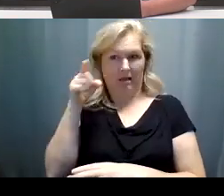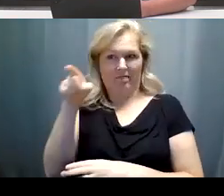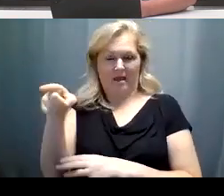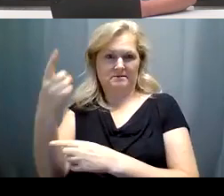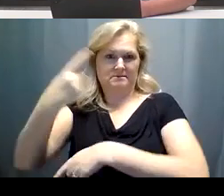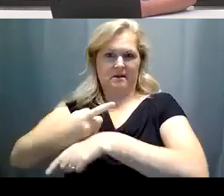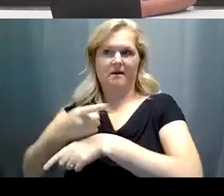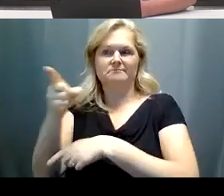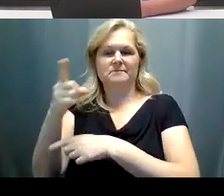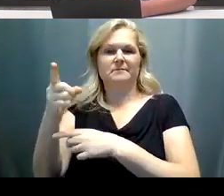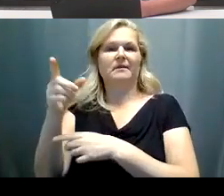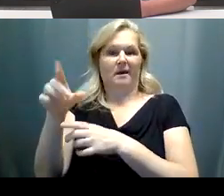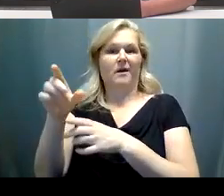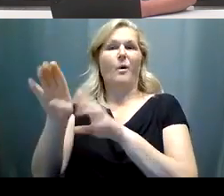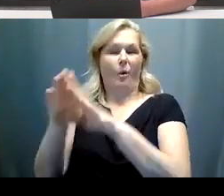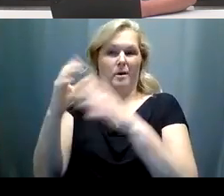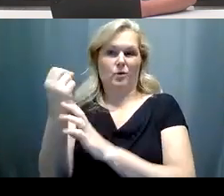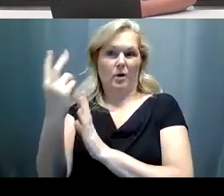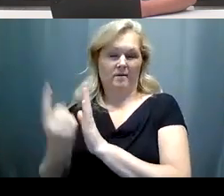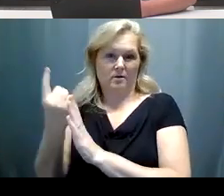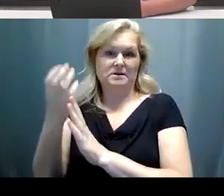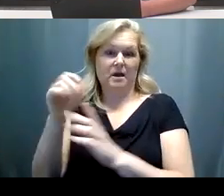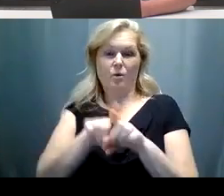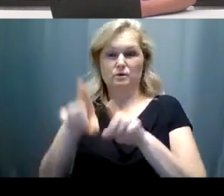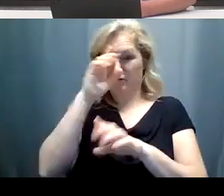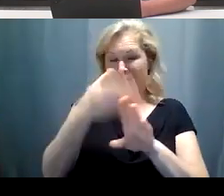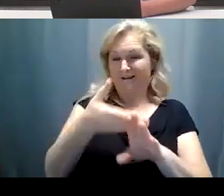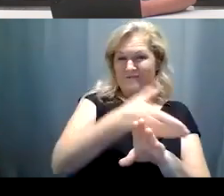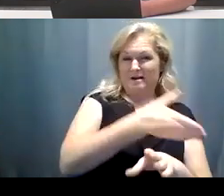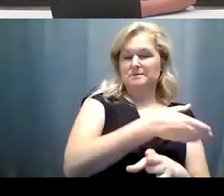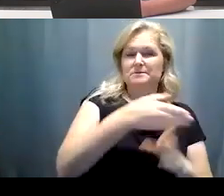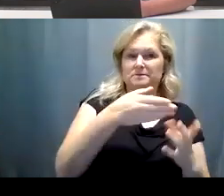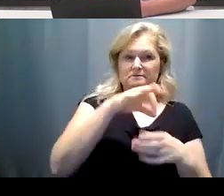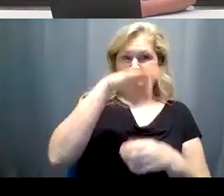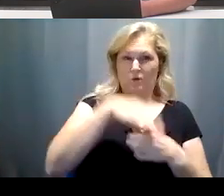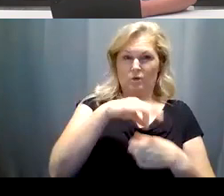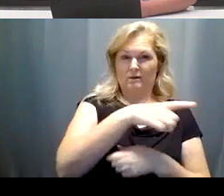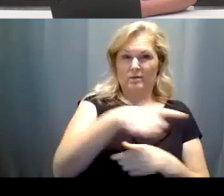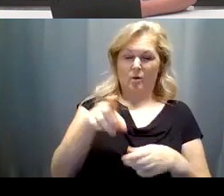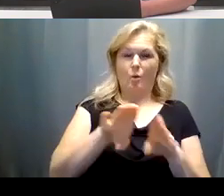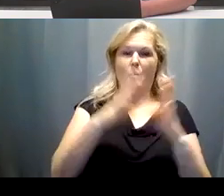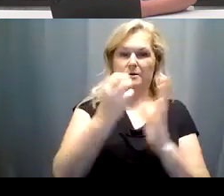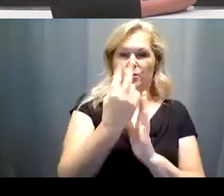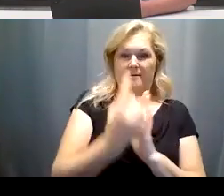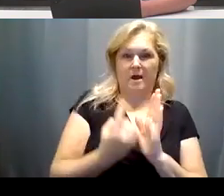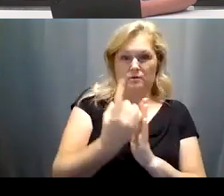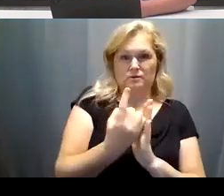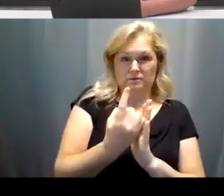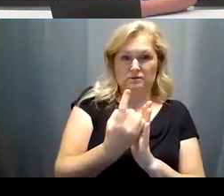and 12 hours per day on advanced voting polling days But poll workers may work up to 14 hours